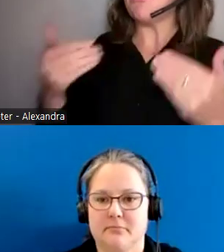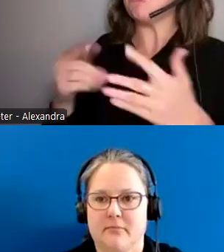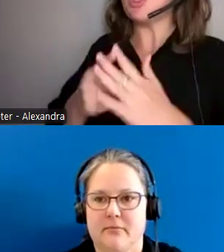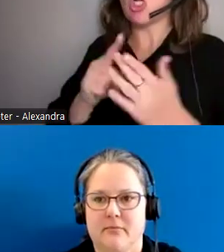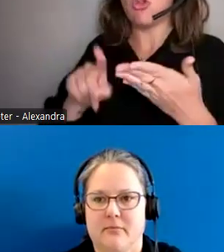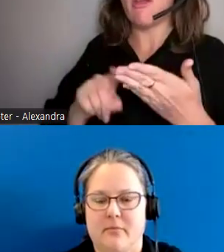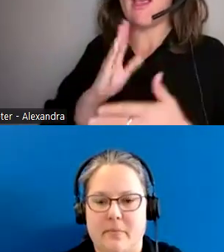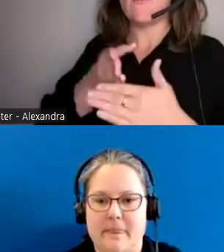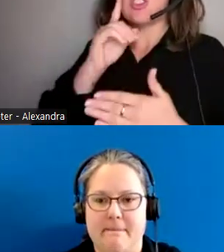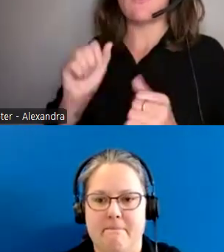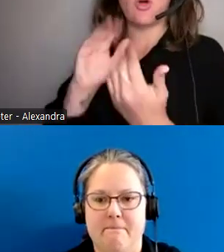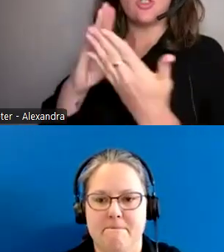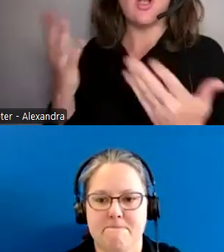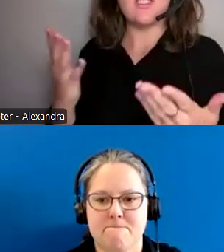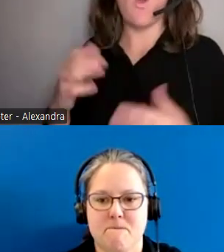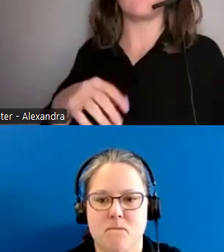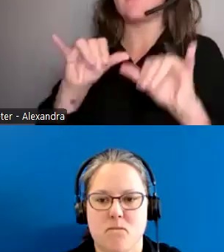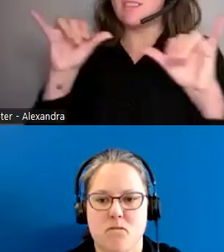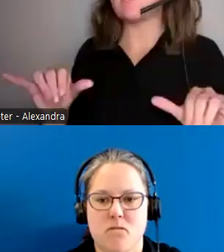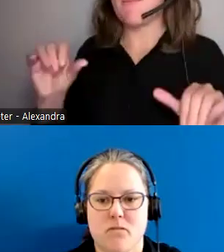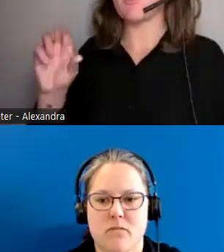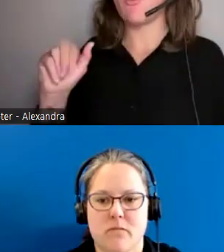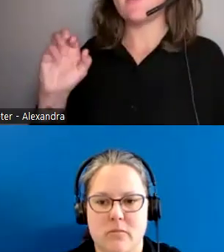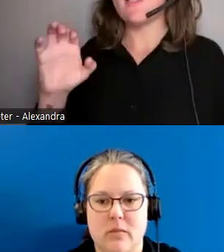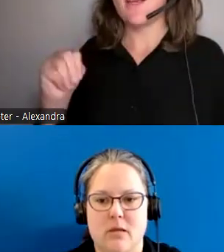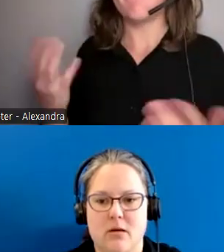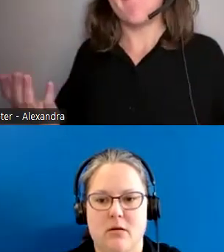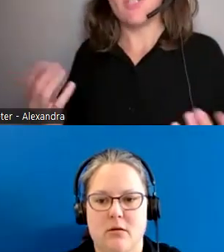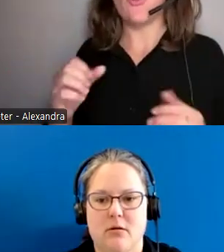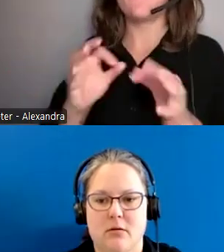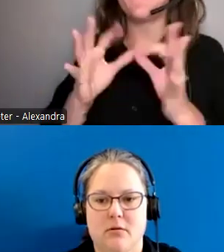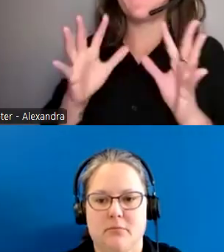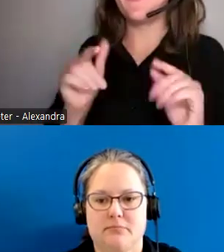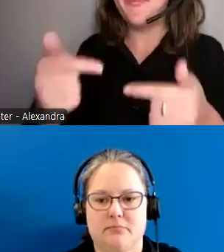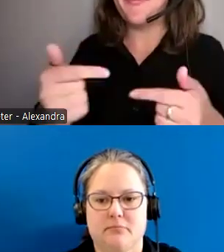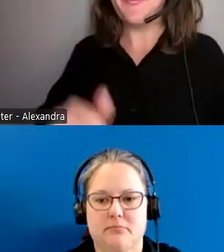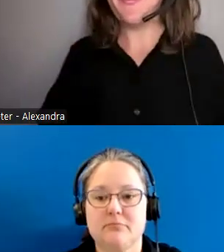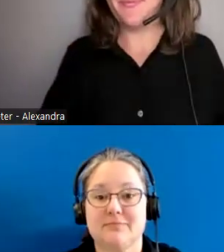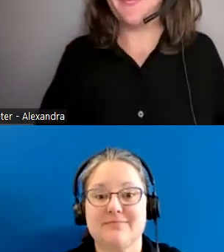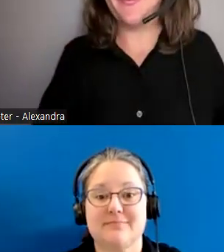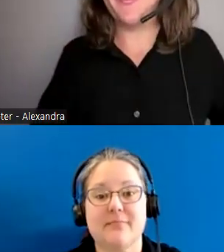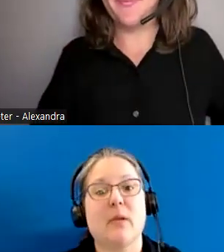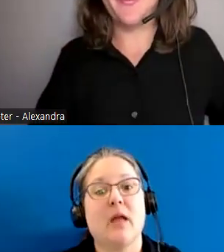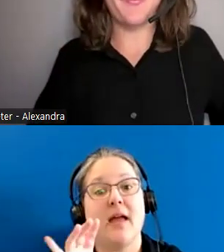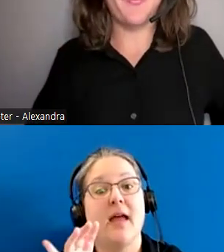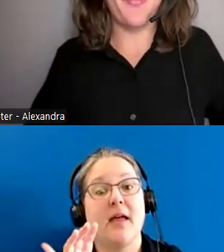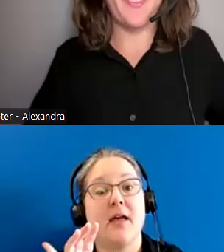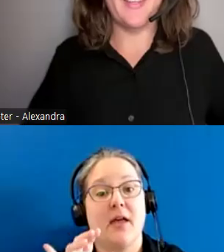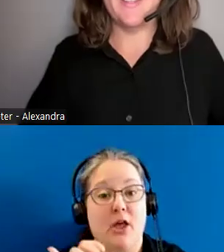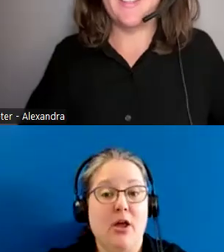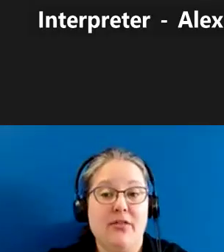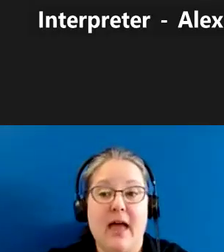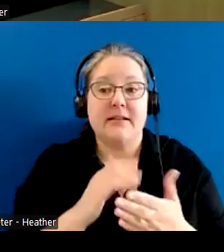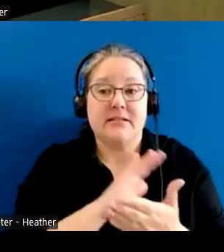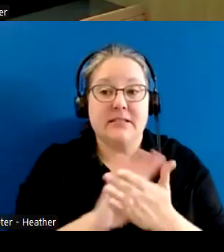interventions to um address systemic racism. Uh uh and so that's a little pro that's promising to me.